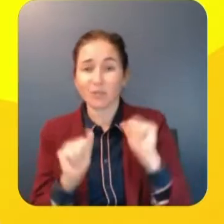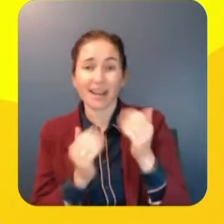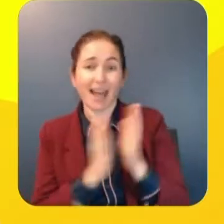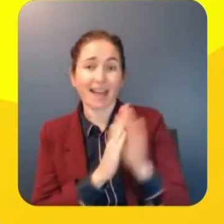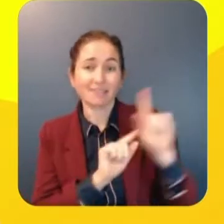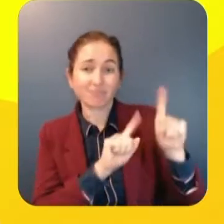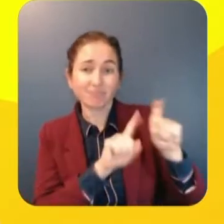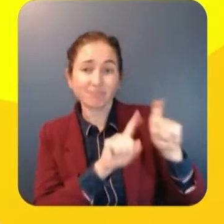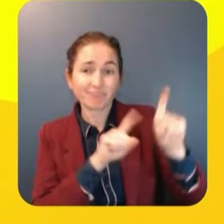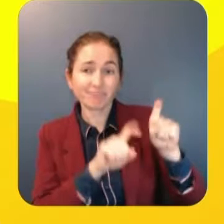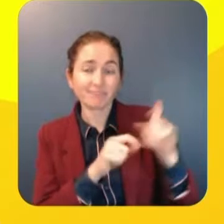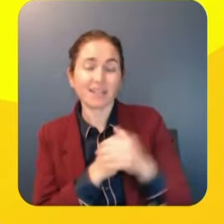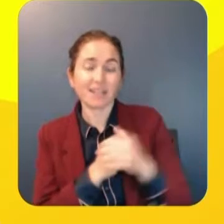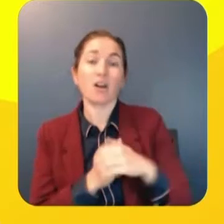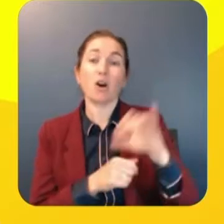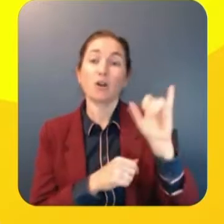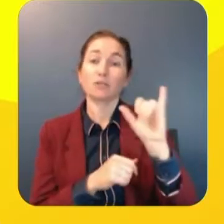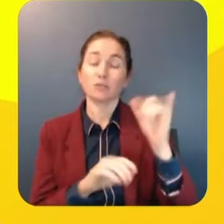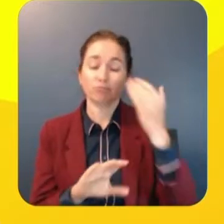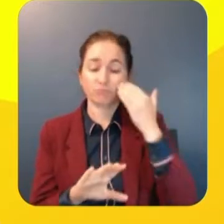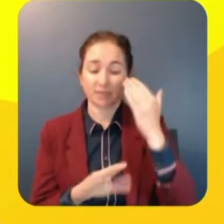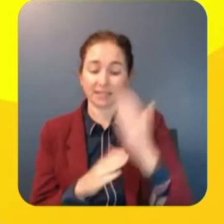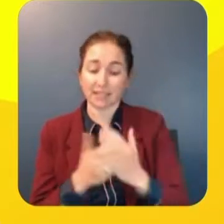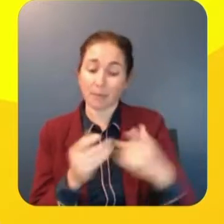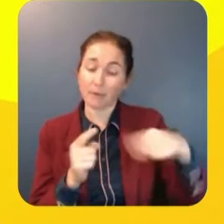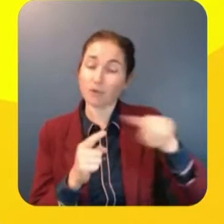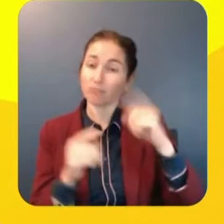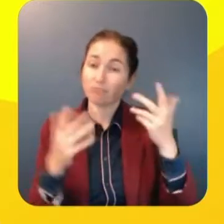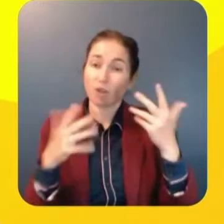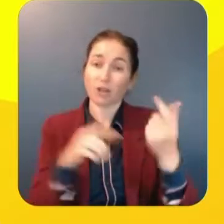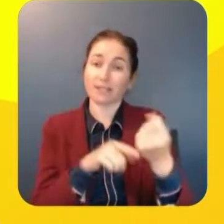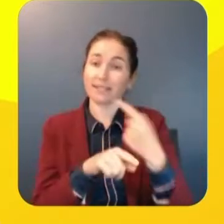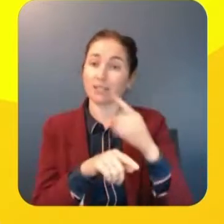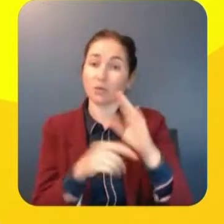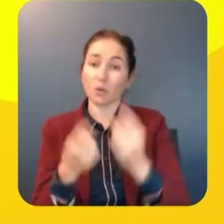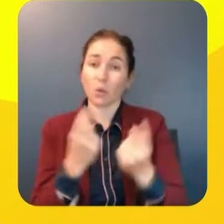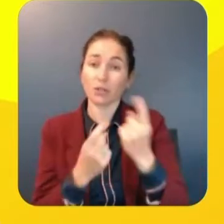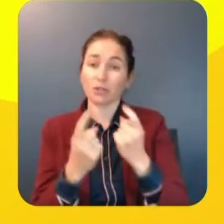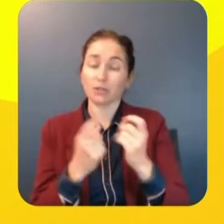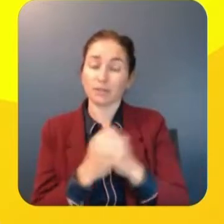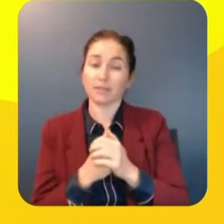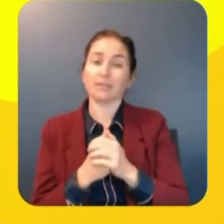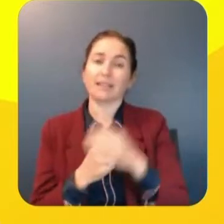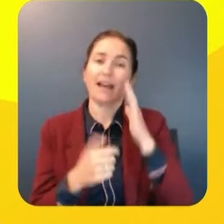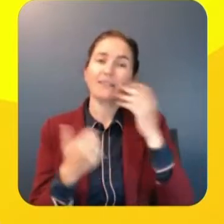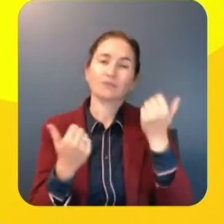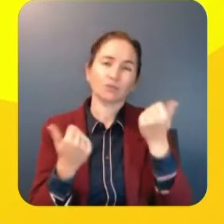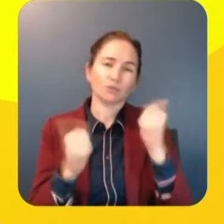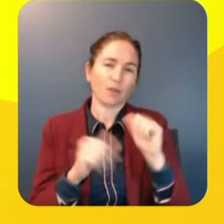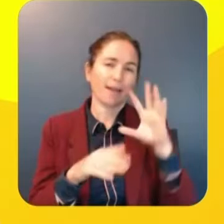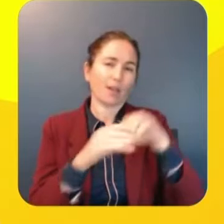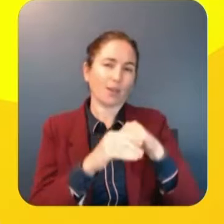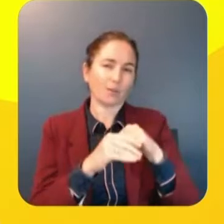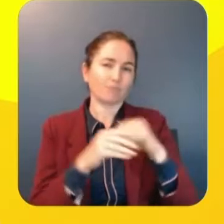And in addition, I know some of you have already sent in questions which I've tried to include in the order of the questions